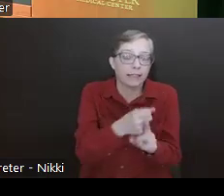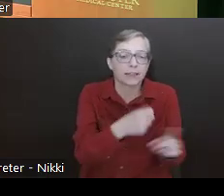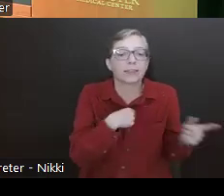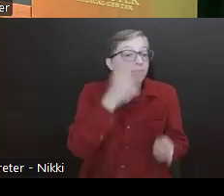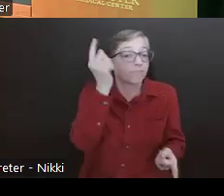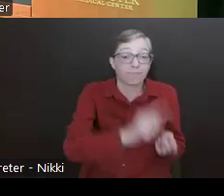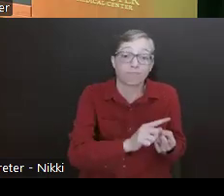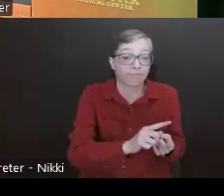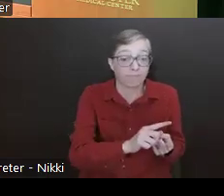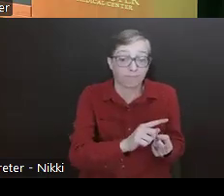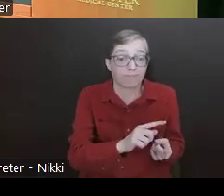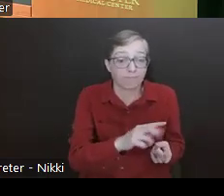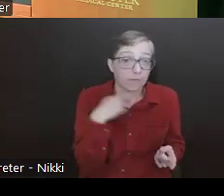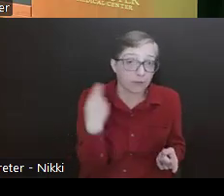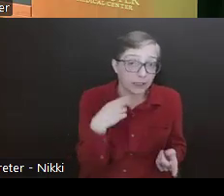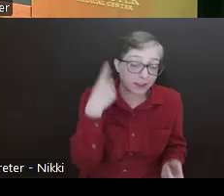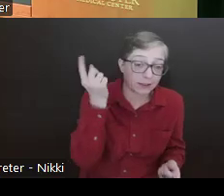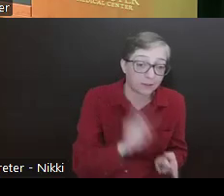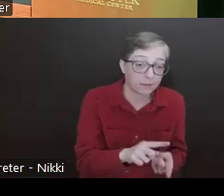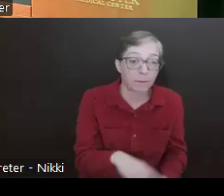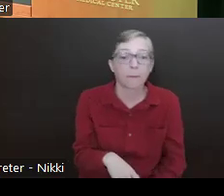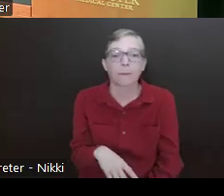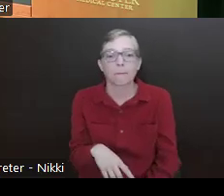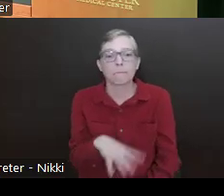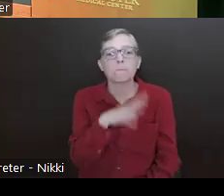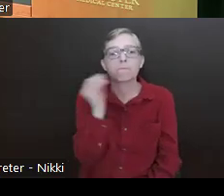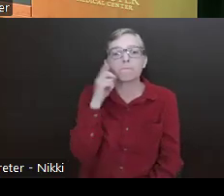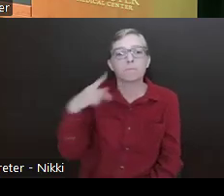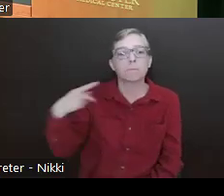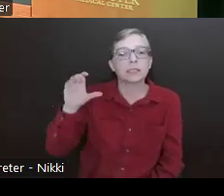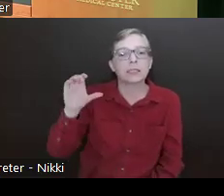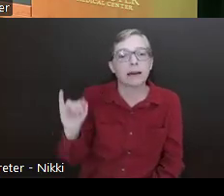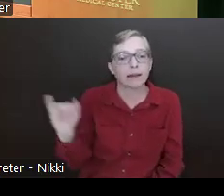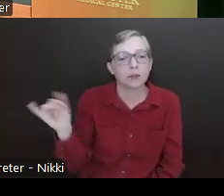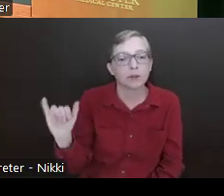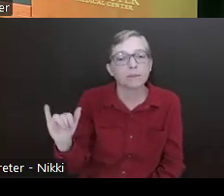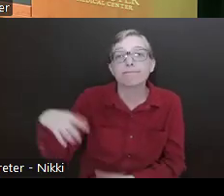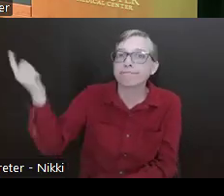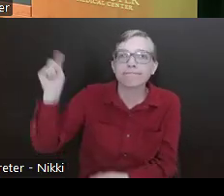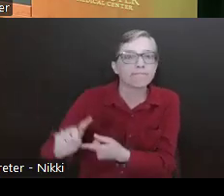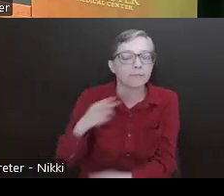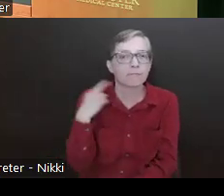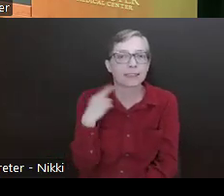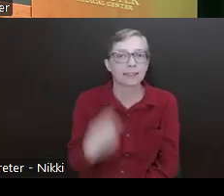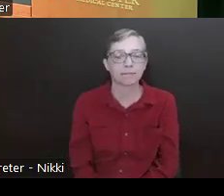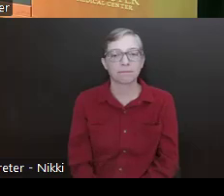and similarly uh you have a similar reduction in risk for PCI so when I kind of like approach